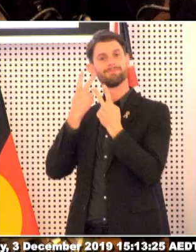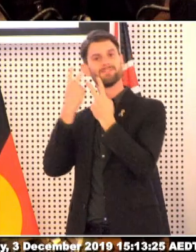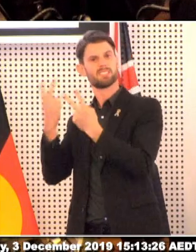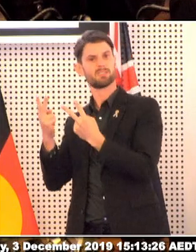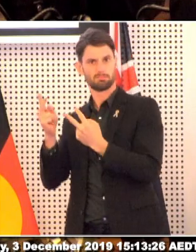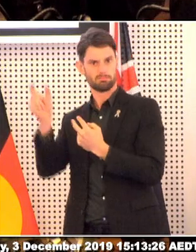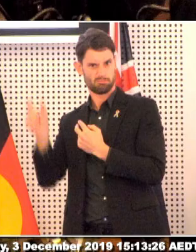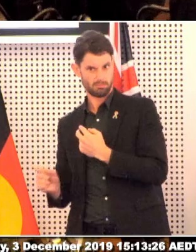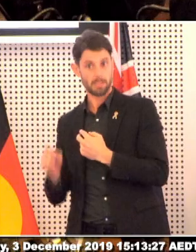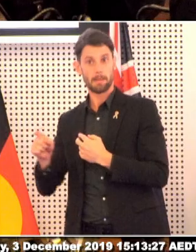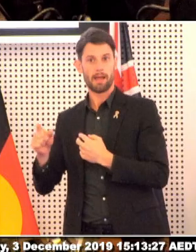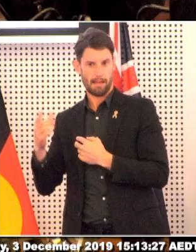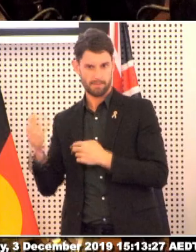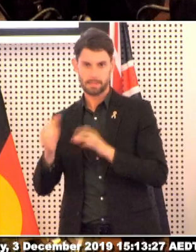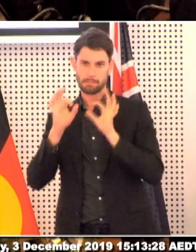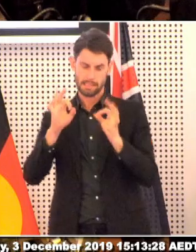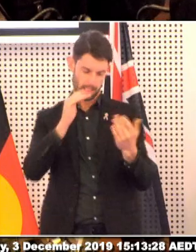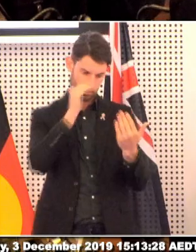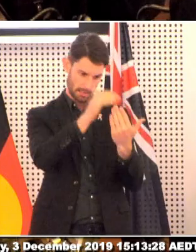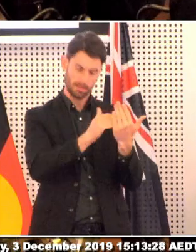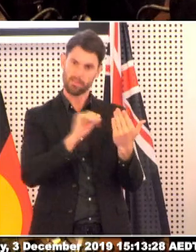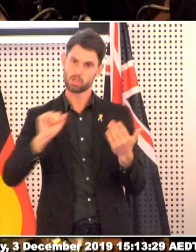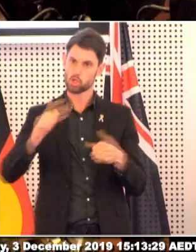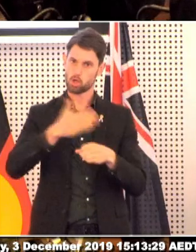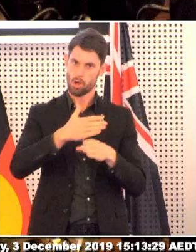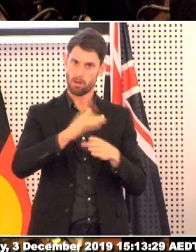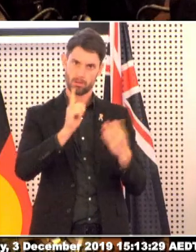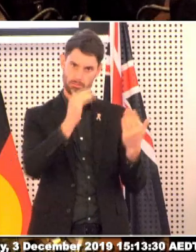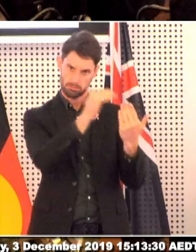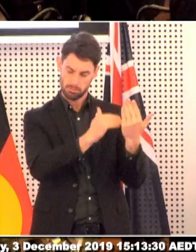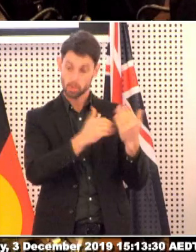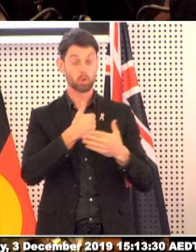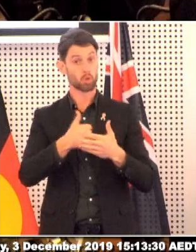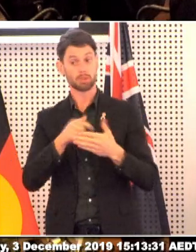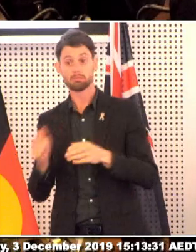have to discharge and they – just dealing with the group homes, that generally